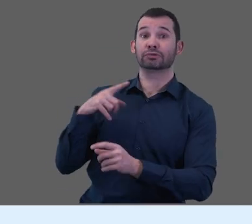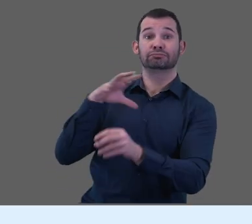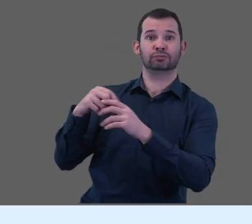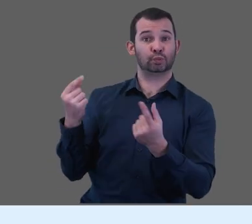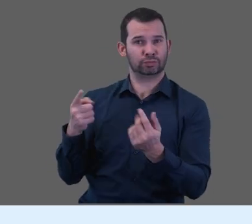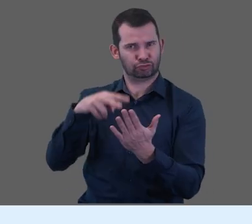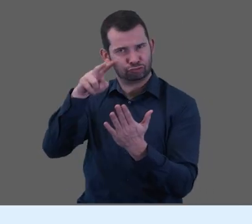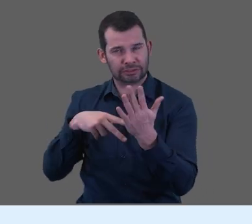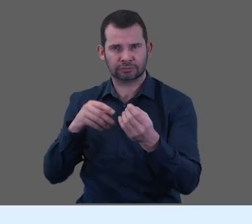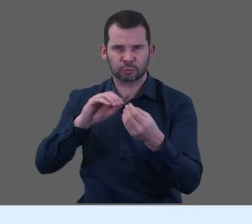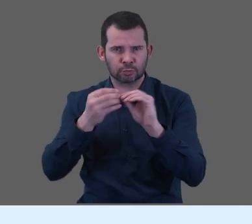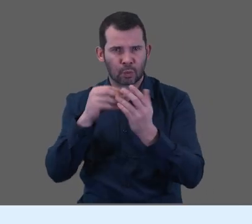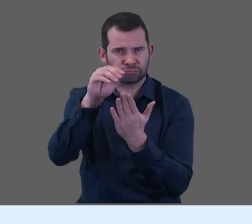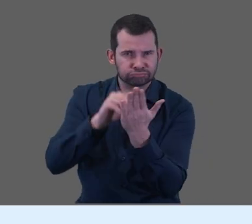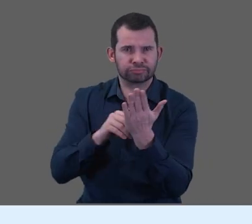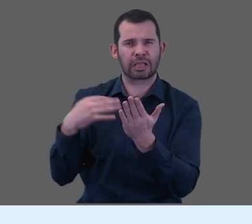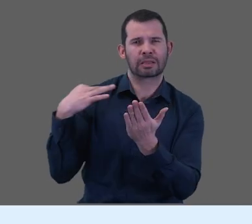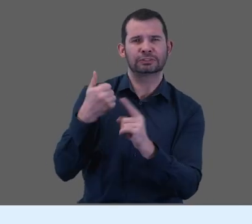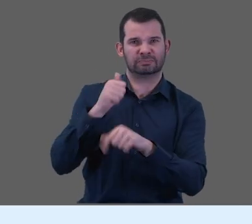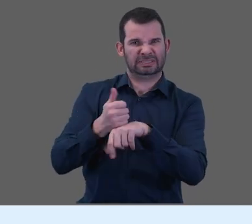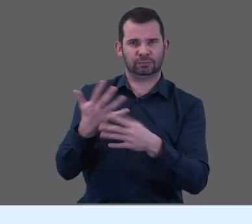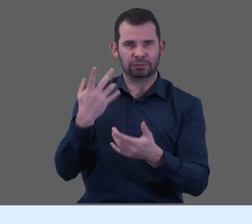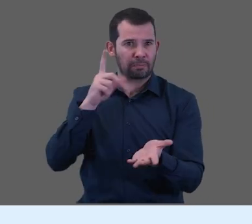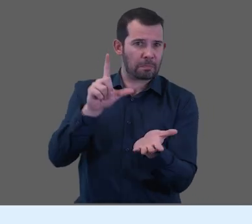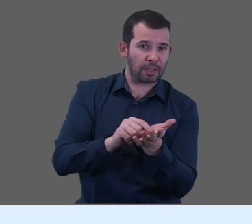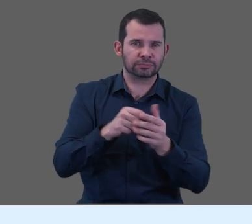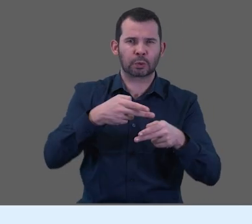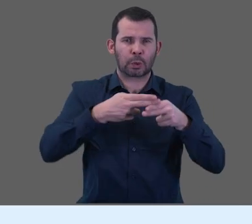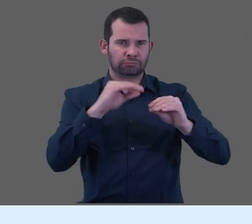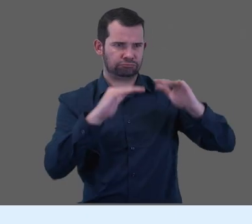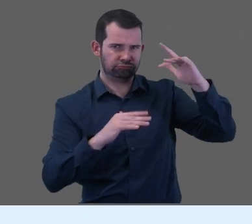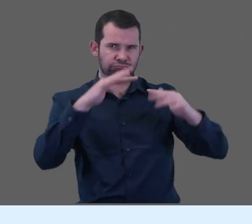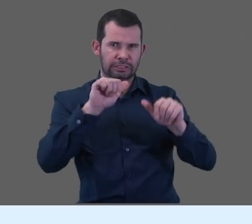Committee members read and score applications based on published weighted